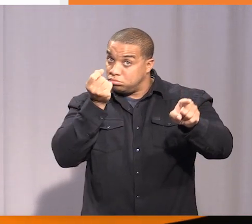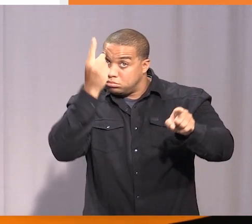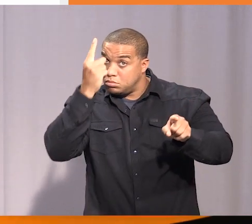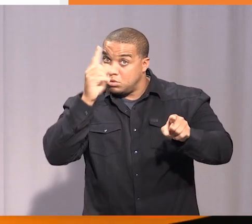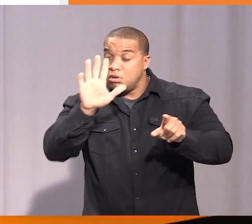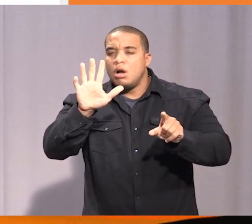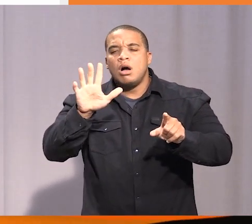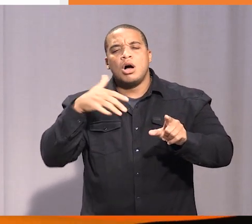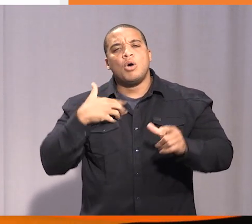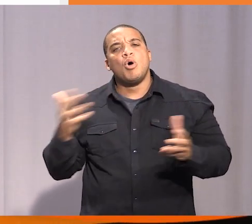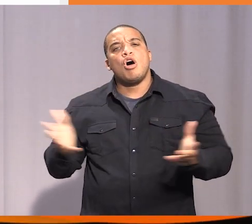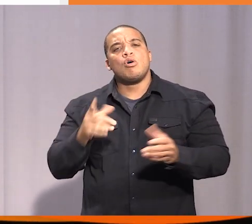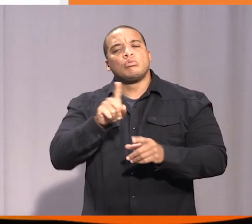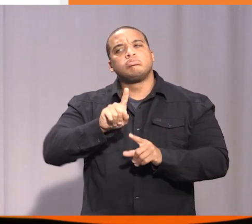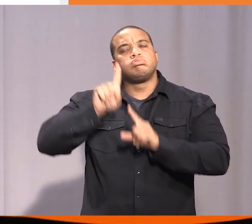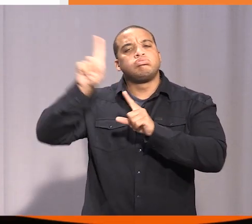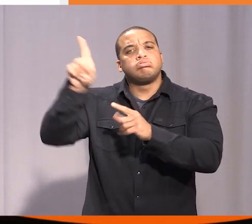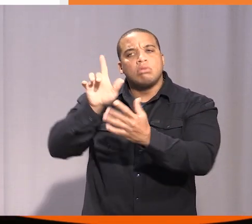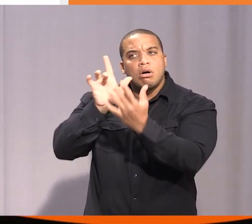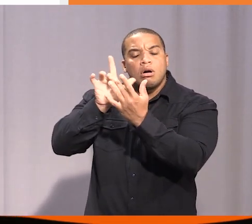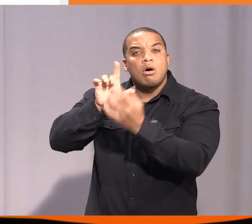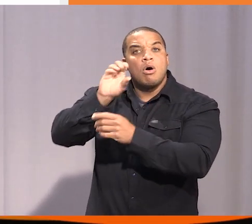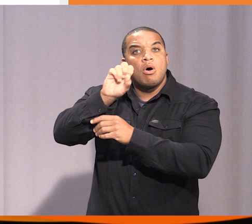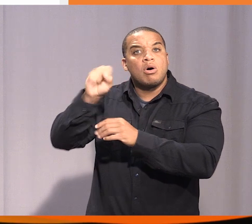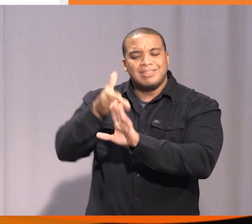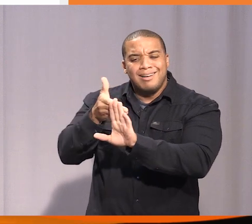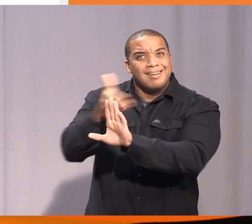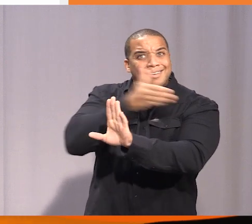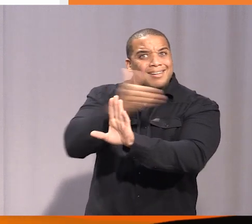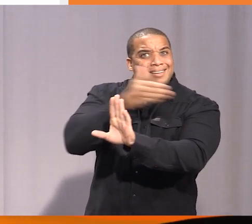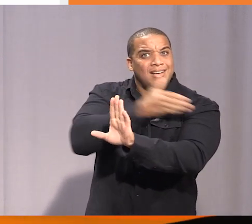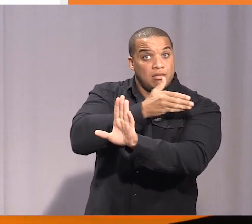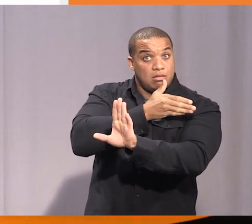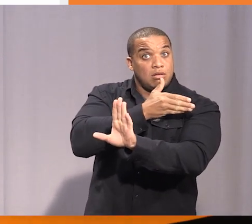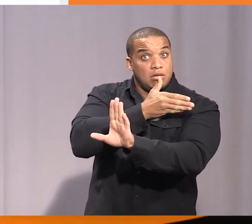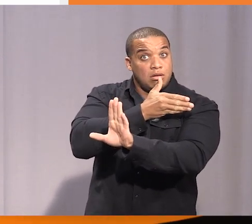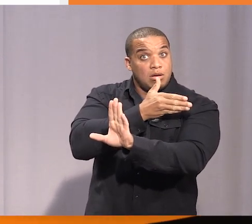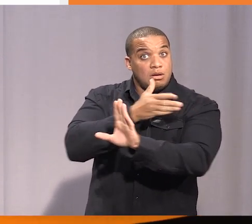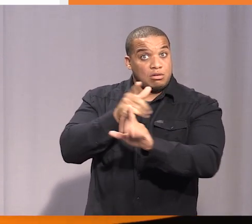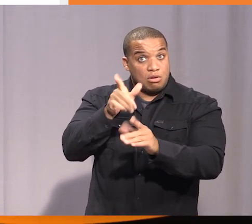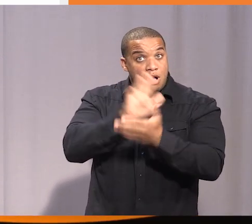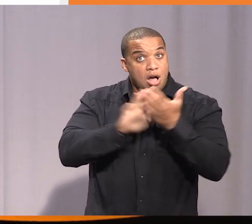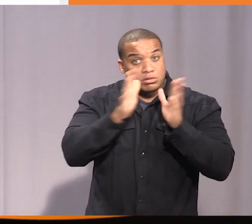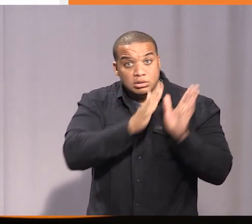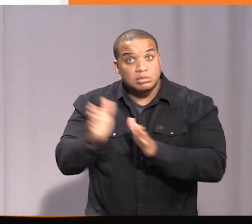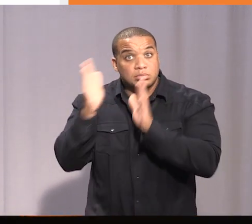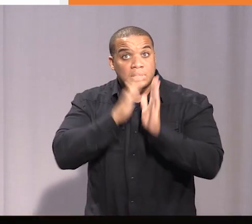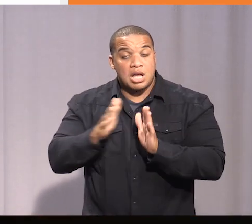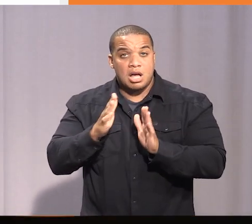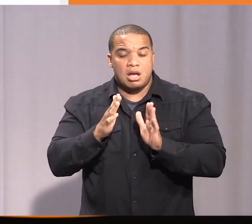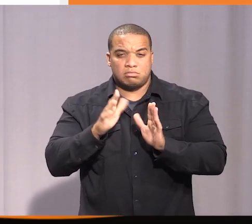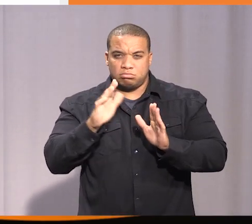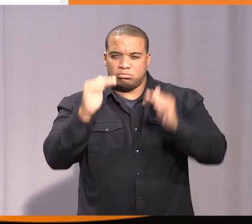You are encouraged to contact OSS in the early stages of college planning. Evaluation of eligibility.